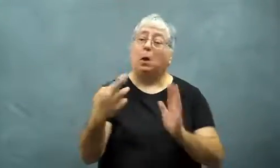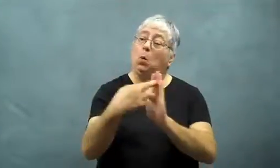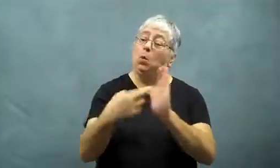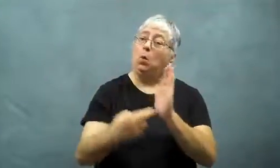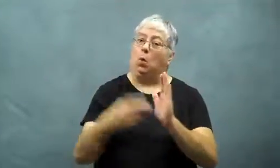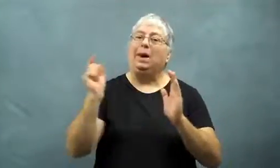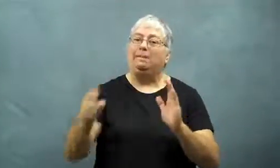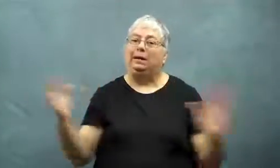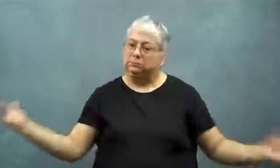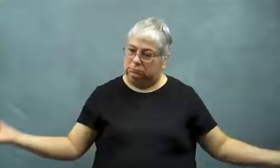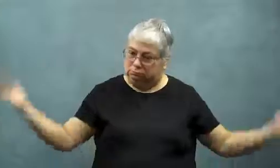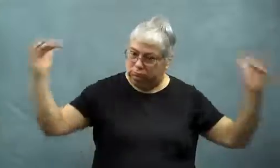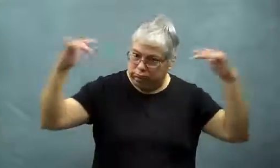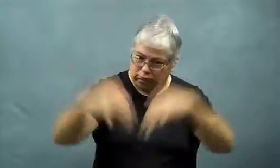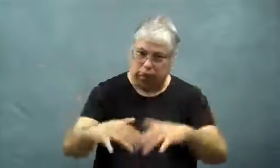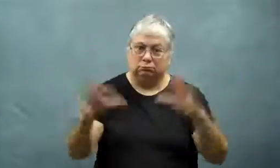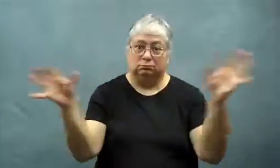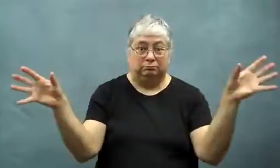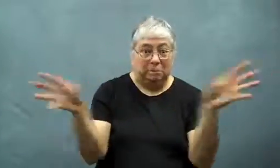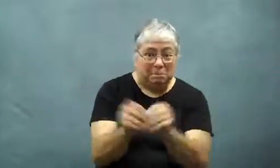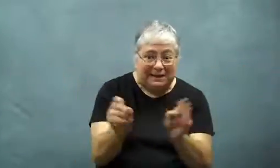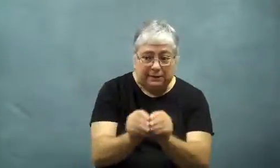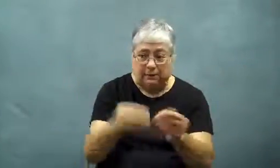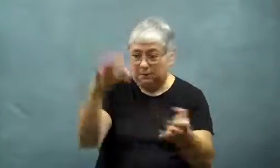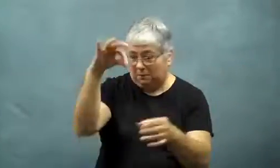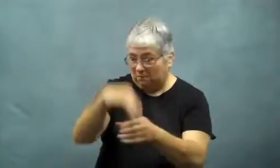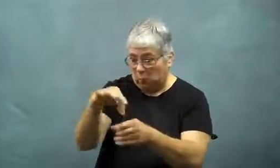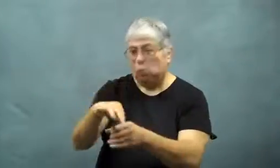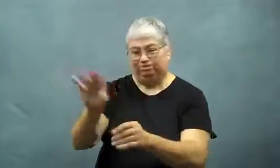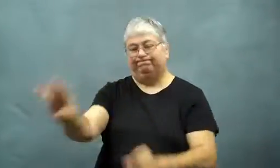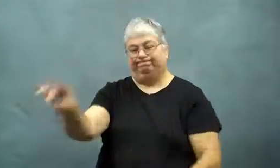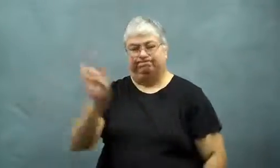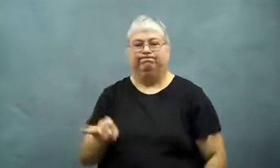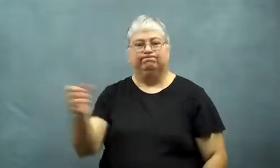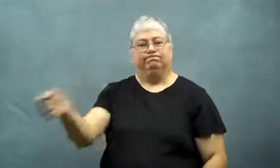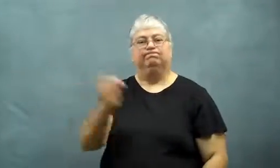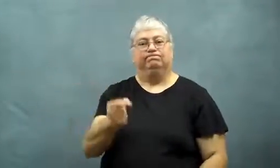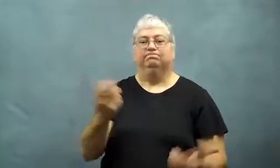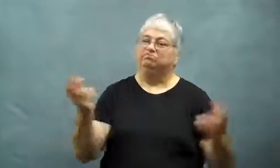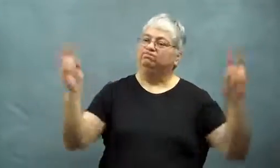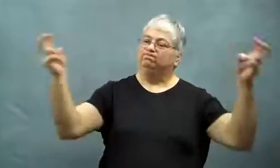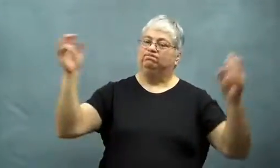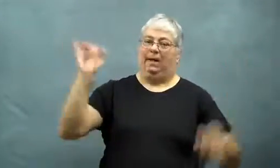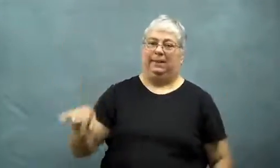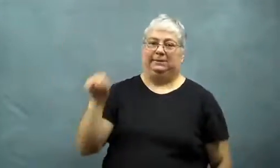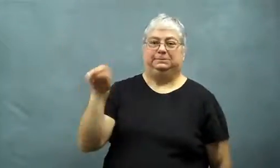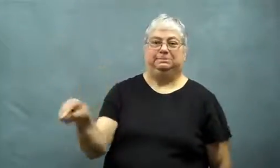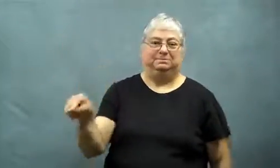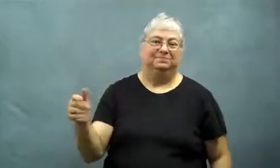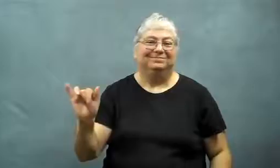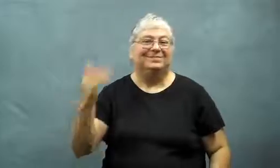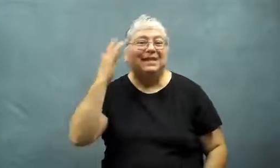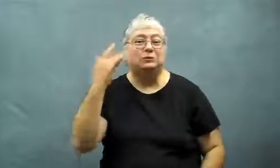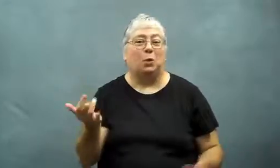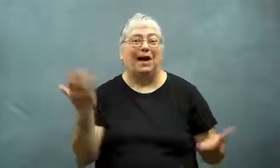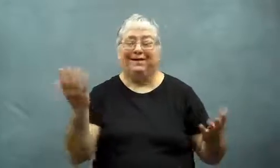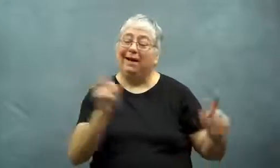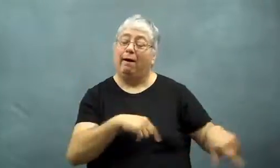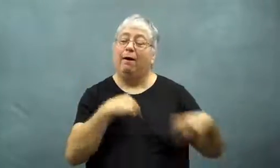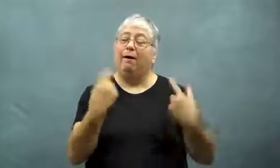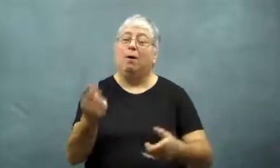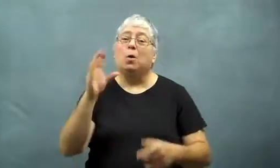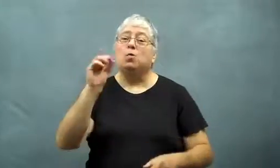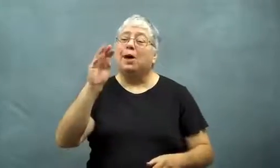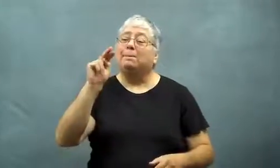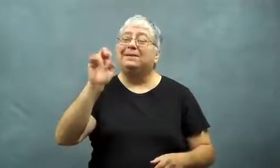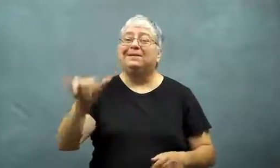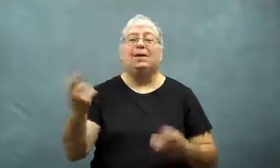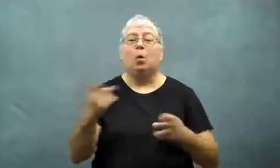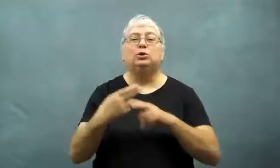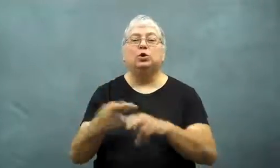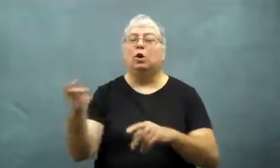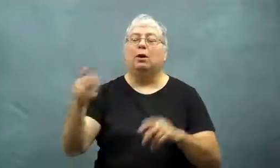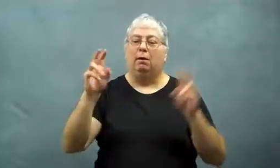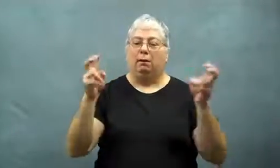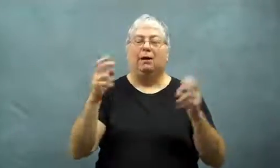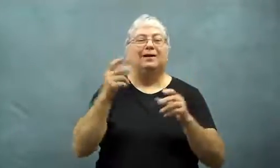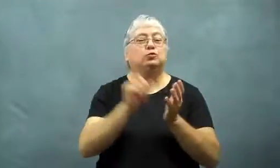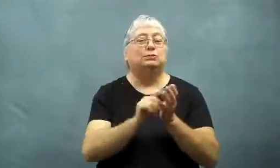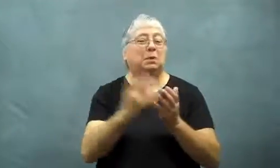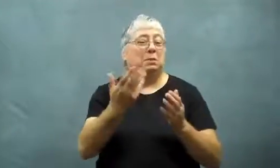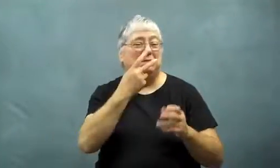But there had to be a convention to officially choose him as the candidate.